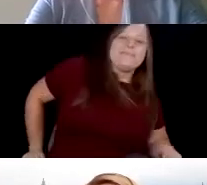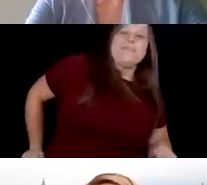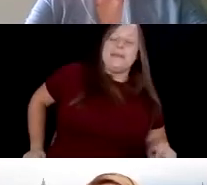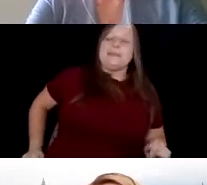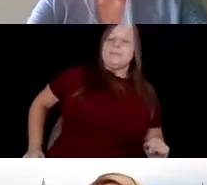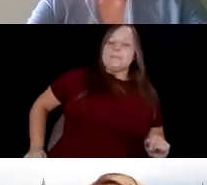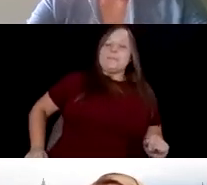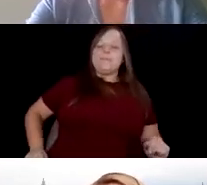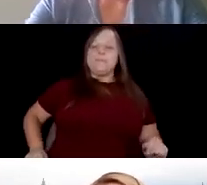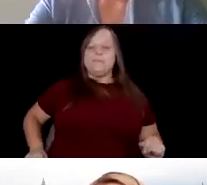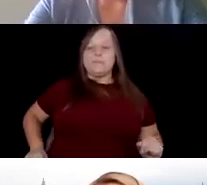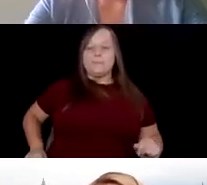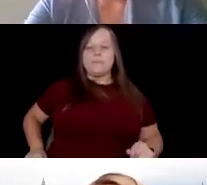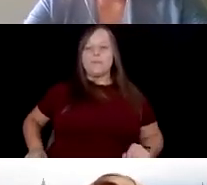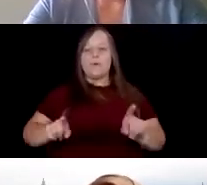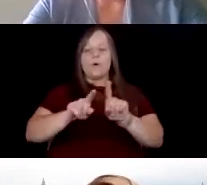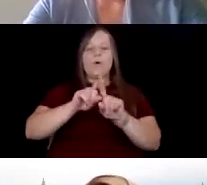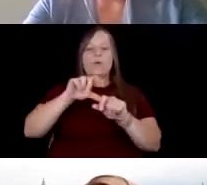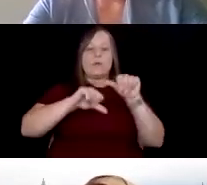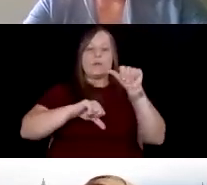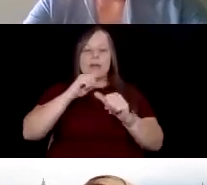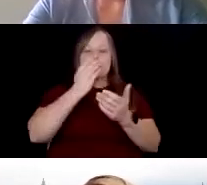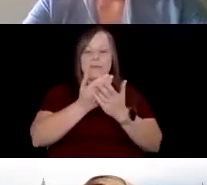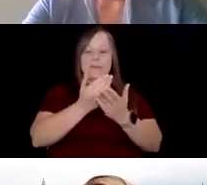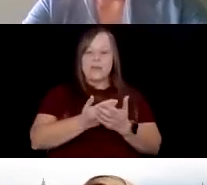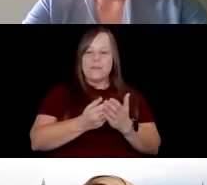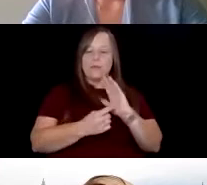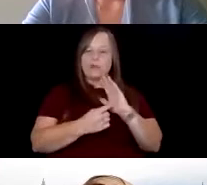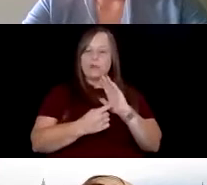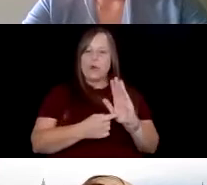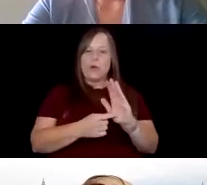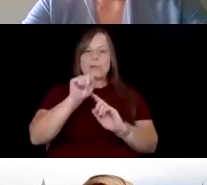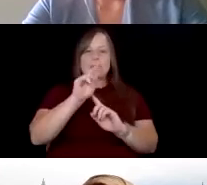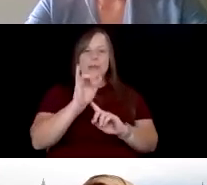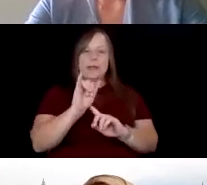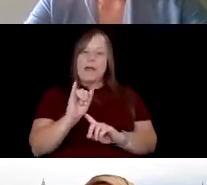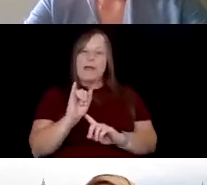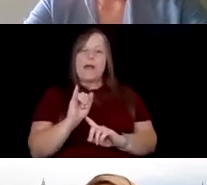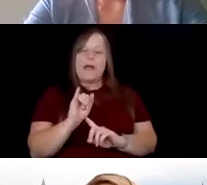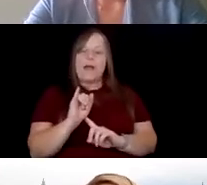There's also scientific evidence increasingly that shows that traumatic brain injury, having a traumatic brain injury